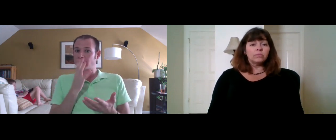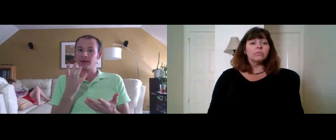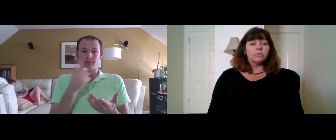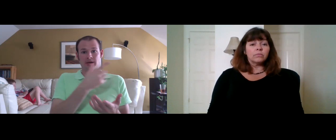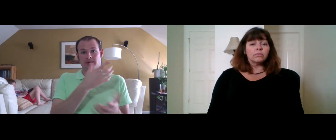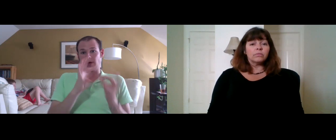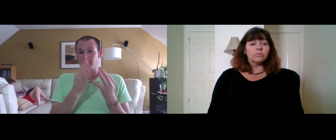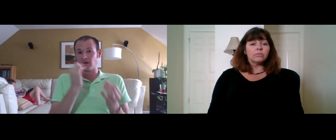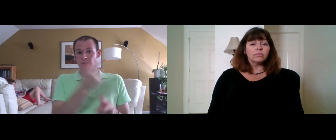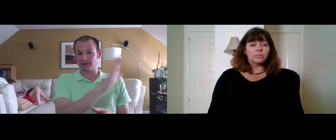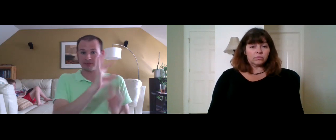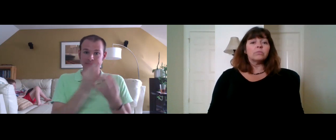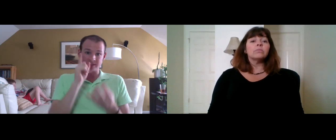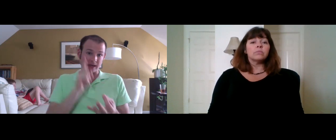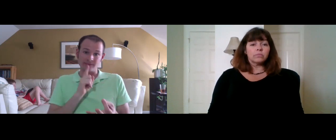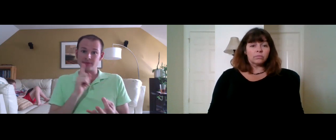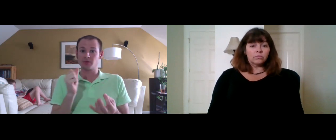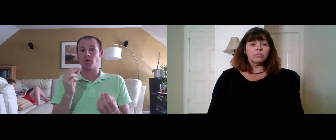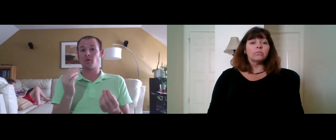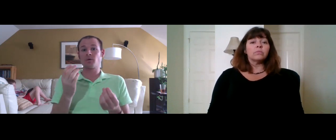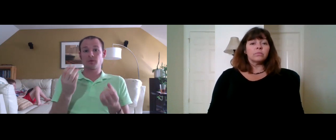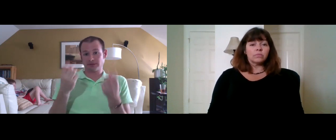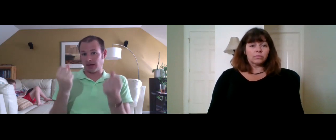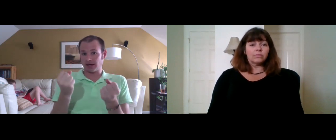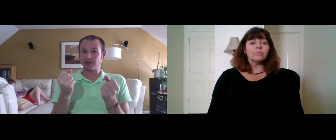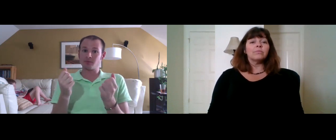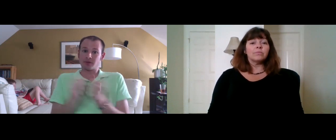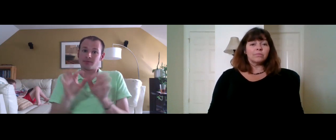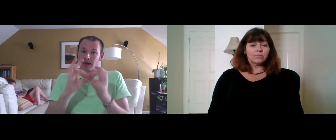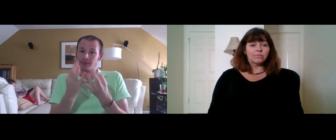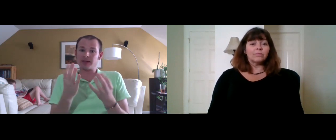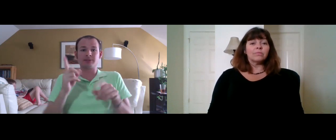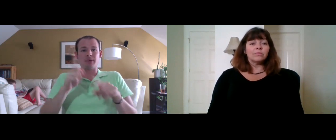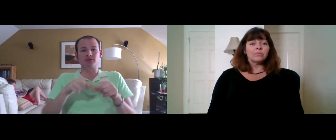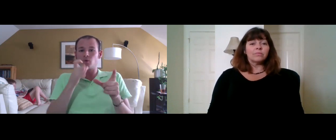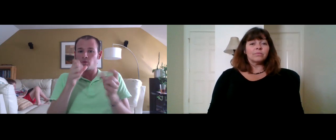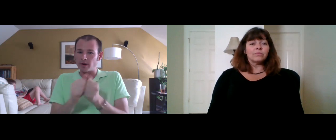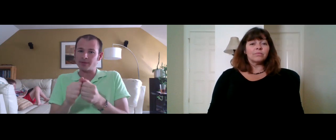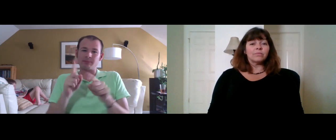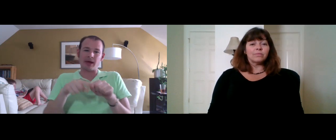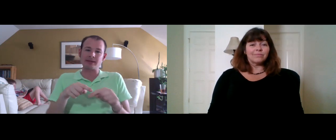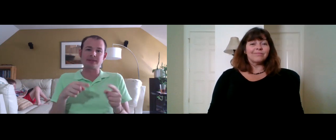His family is deaf, so he signs, he signs with his family or depending on who he's with